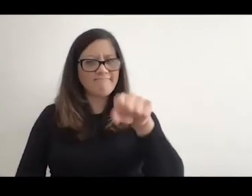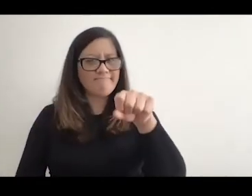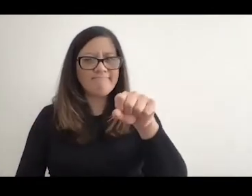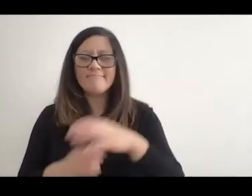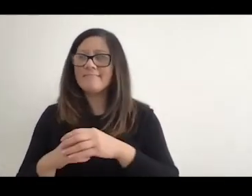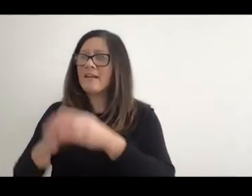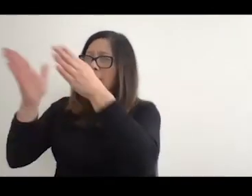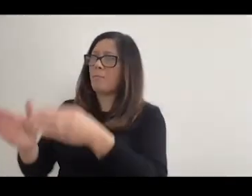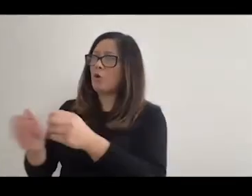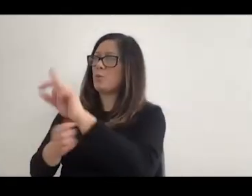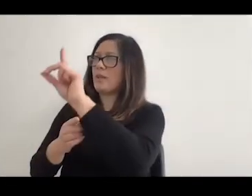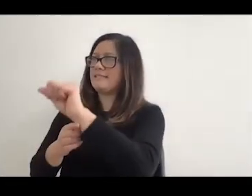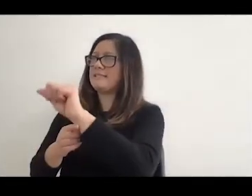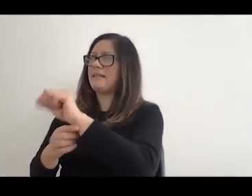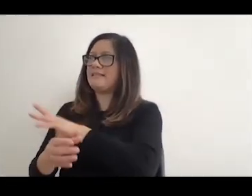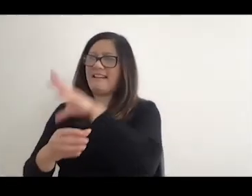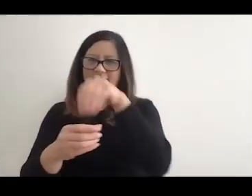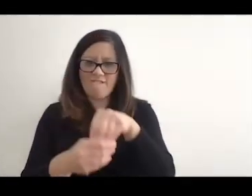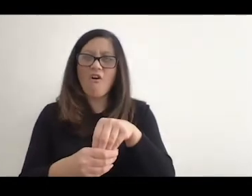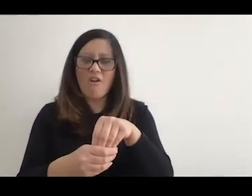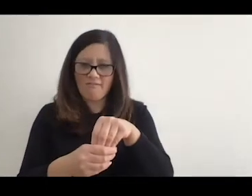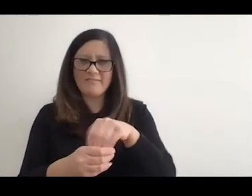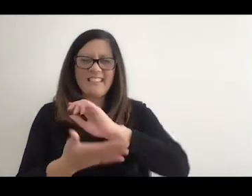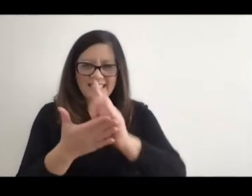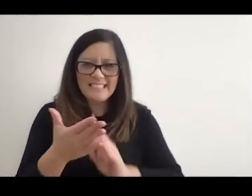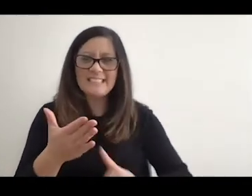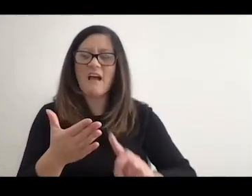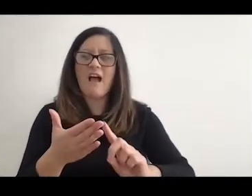like human centered design and observing, understanding the people you're working for,